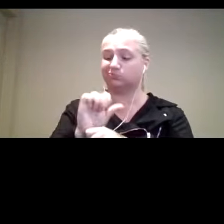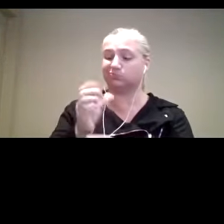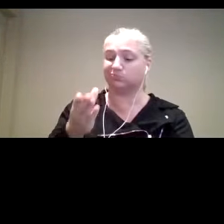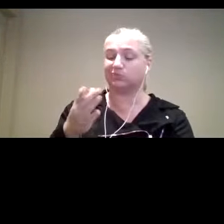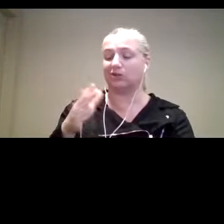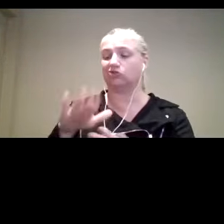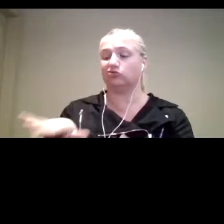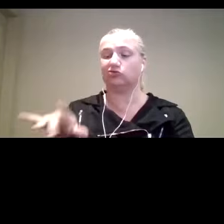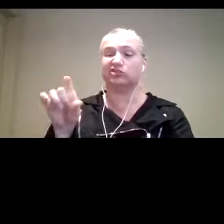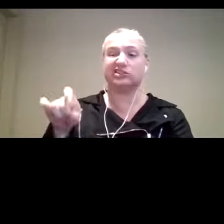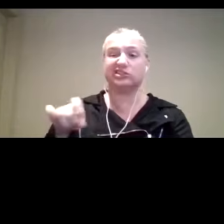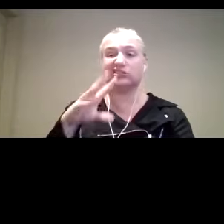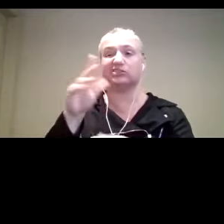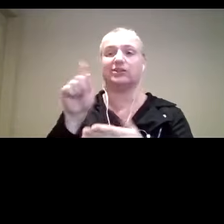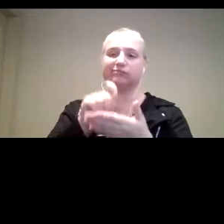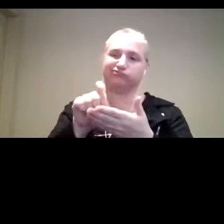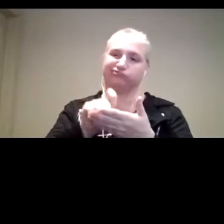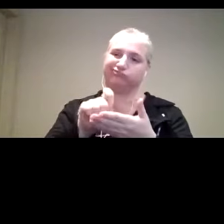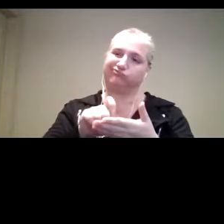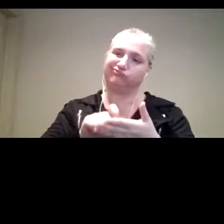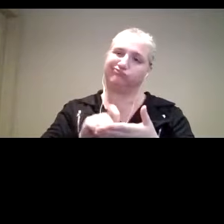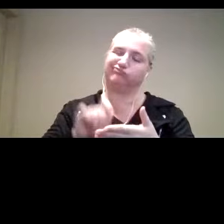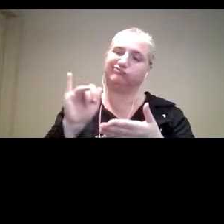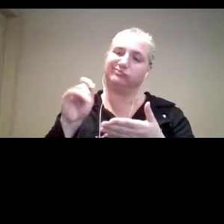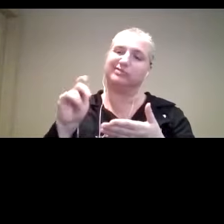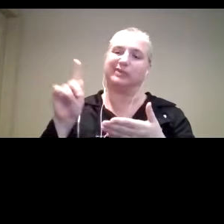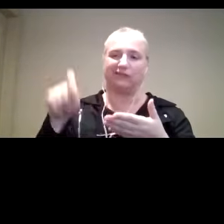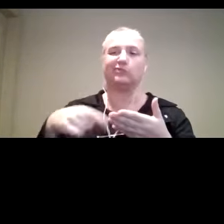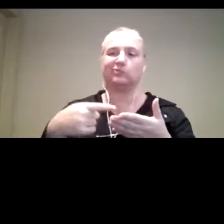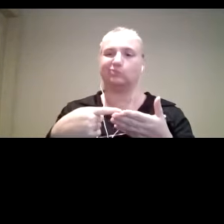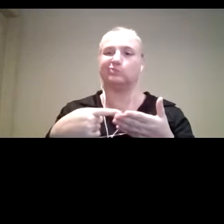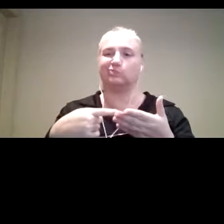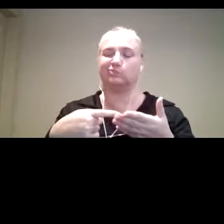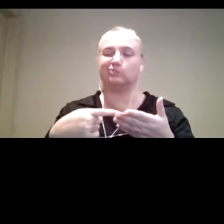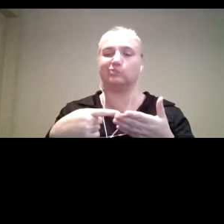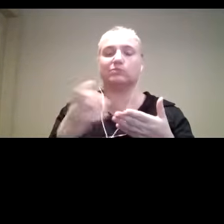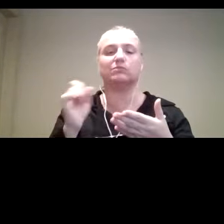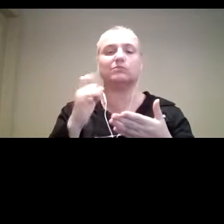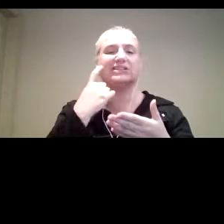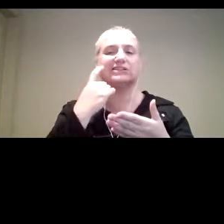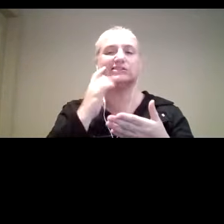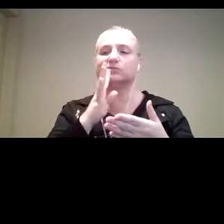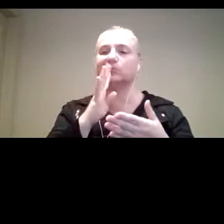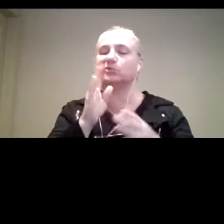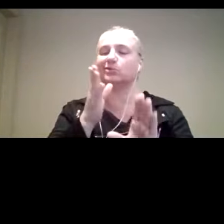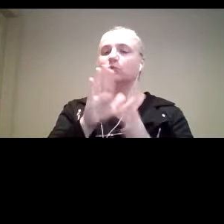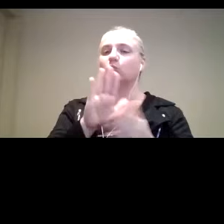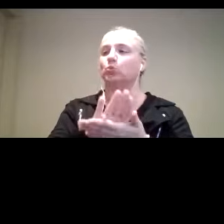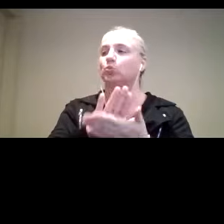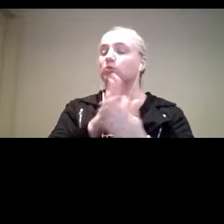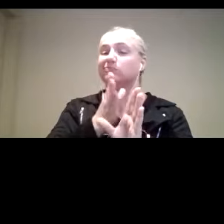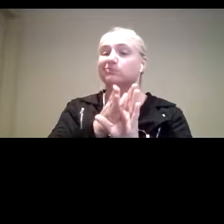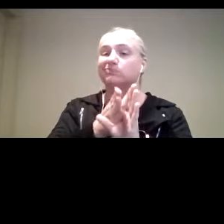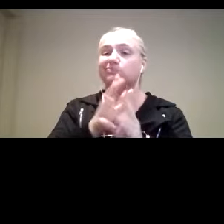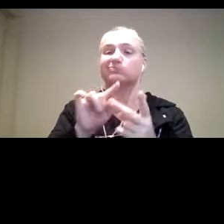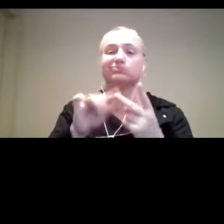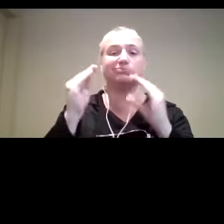we need to write in the IEP. I was just talking with a school psychologist and some teachers and a parent.